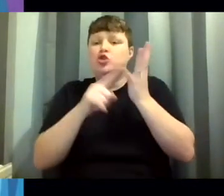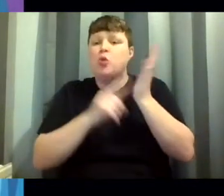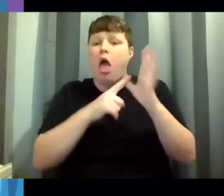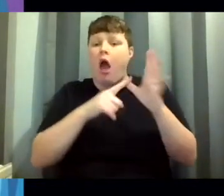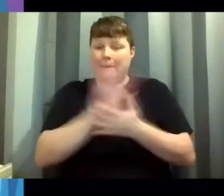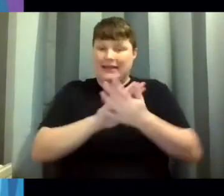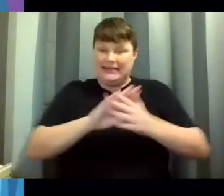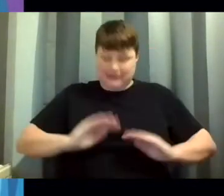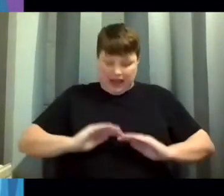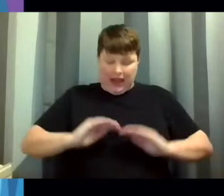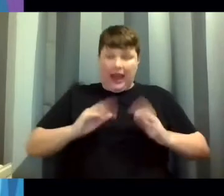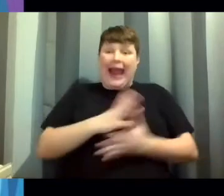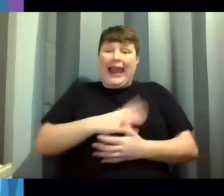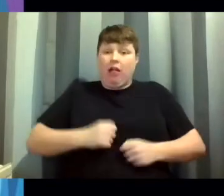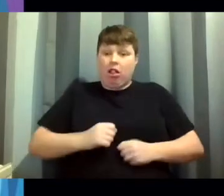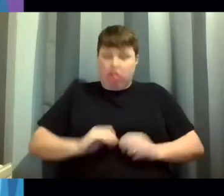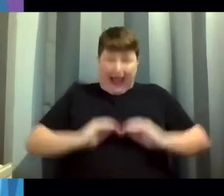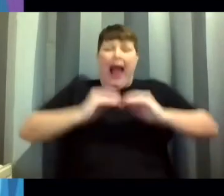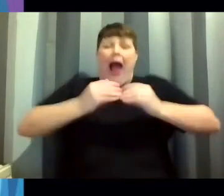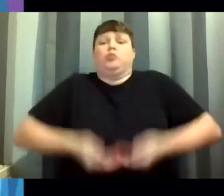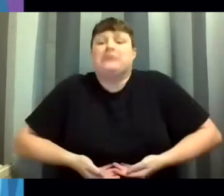He was cared for by a William Beaumont.